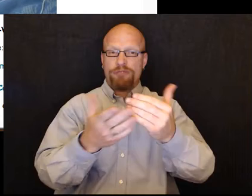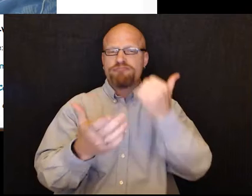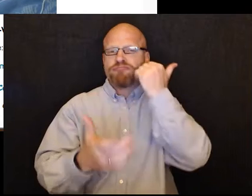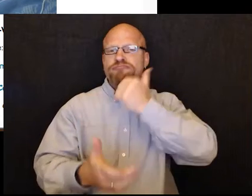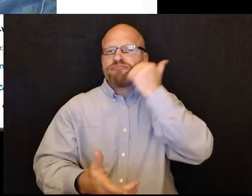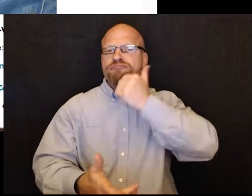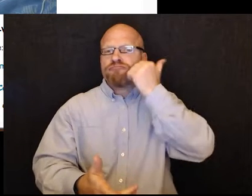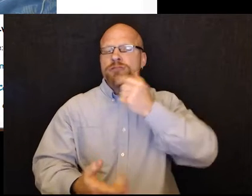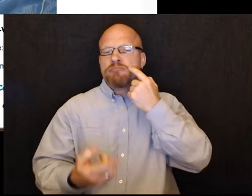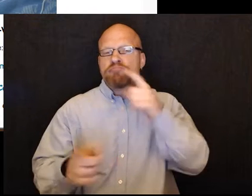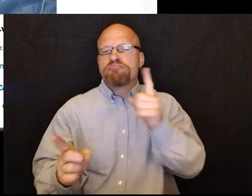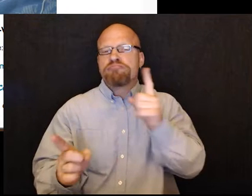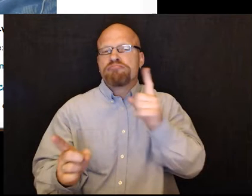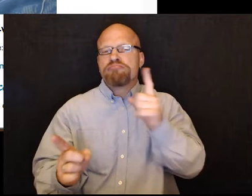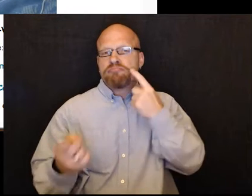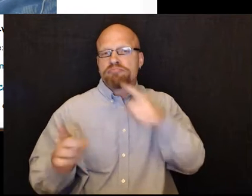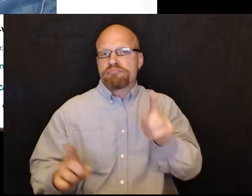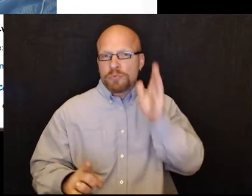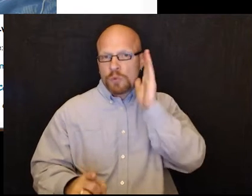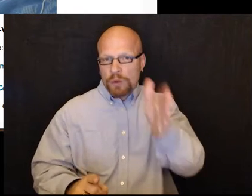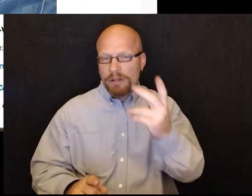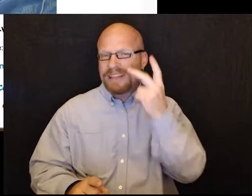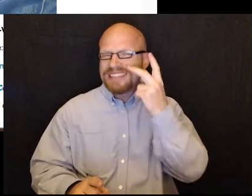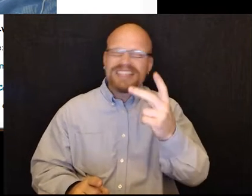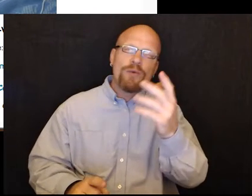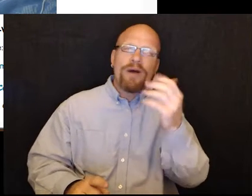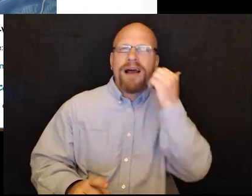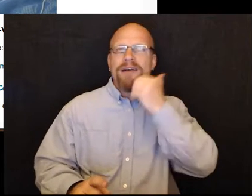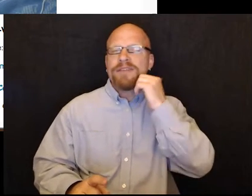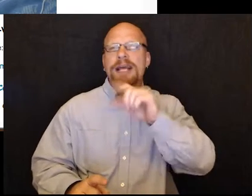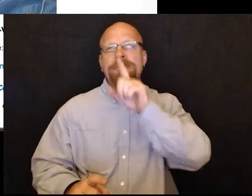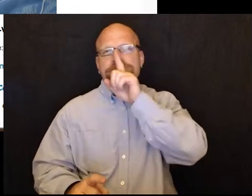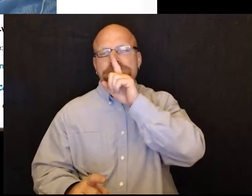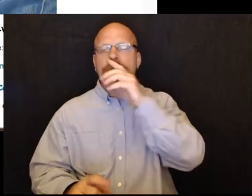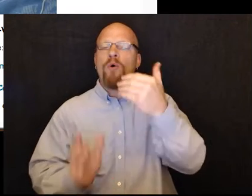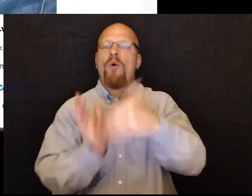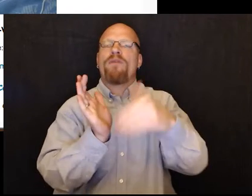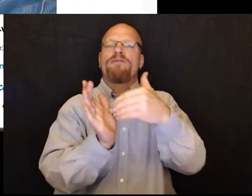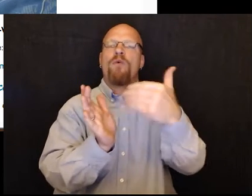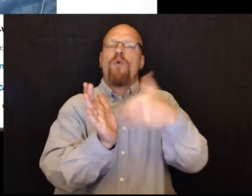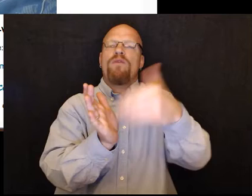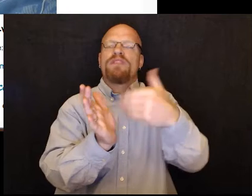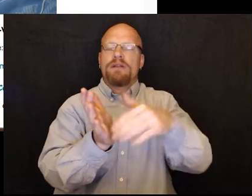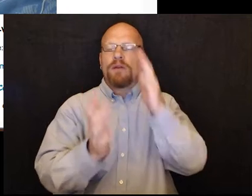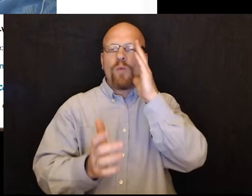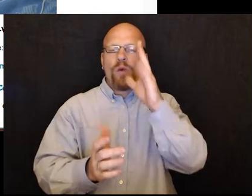blue is the news section... Things that will talk about. I'll announce different